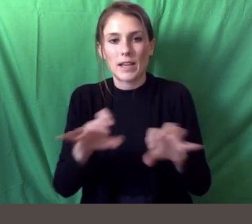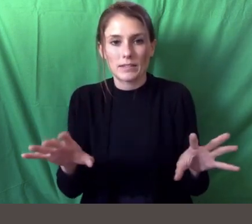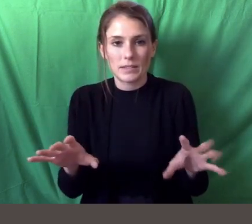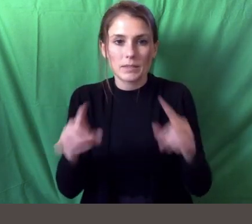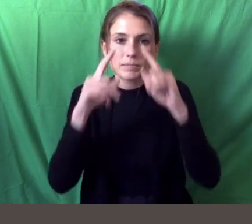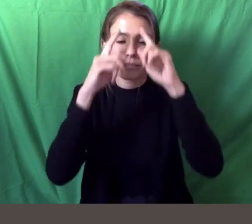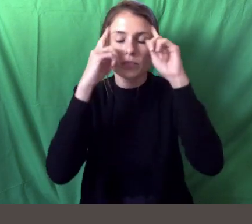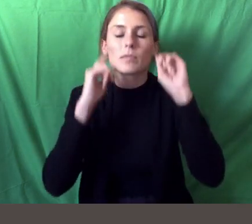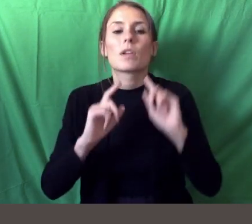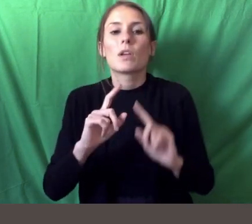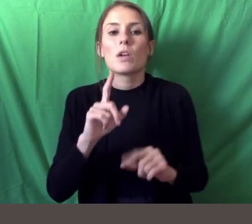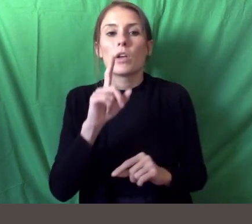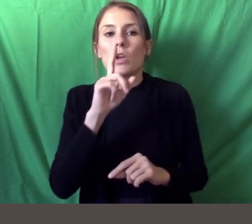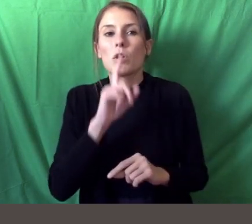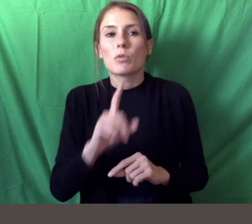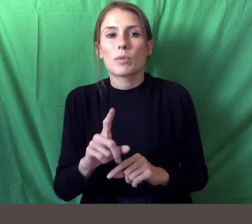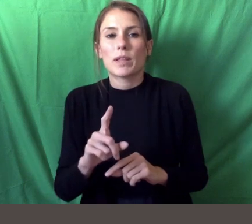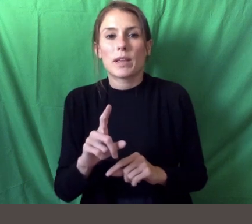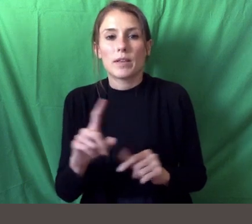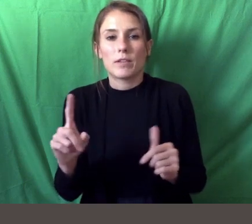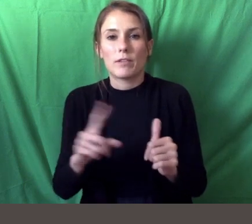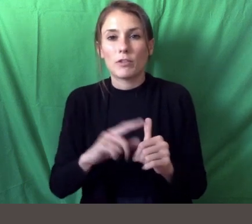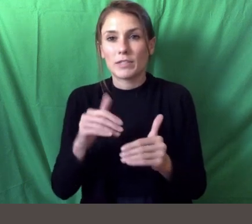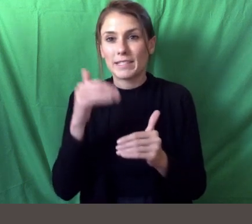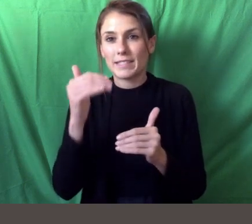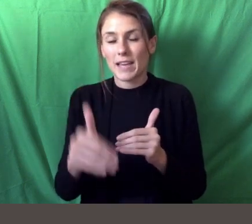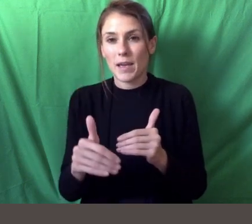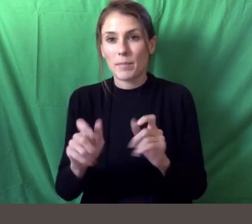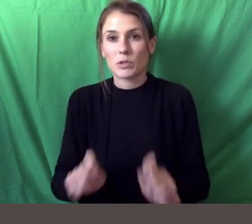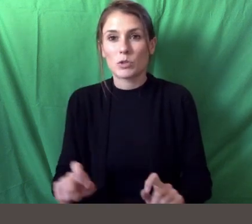The Arrange step is to load this page.